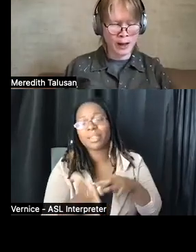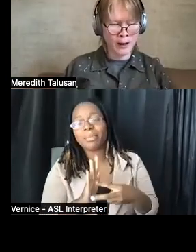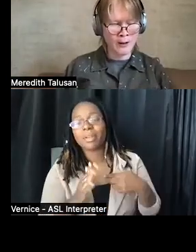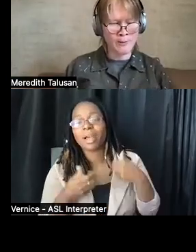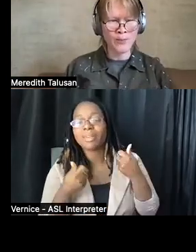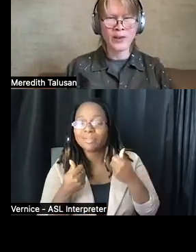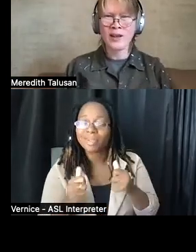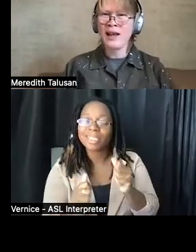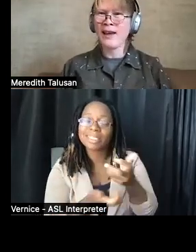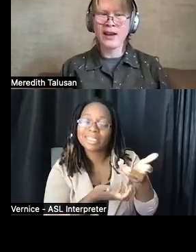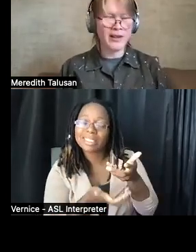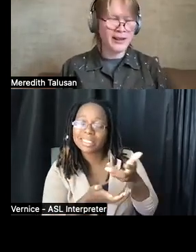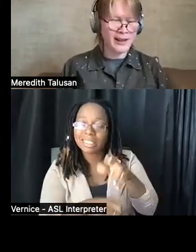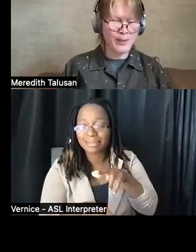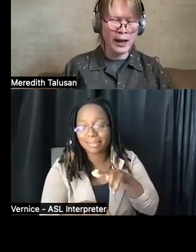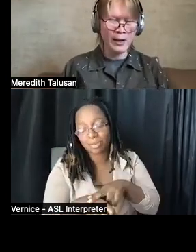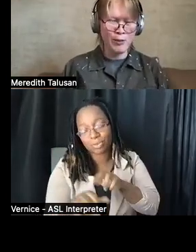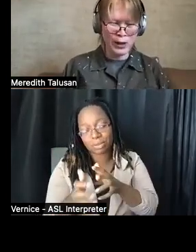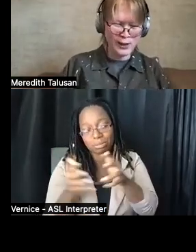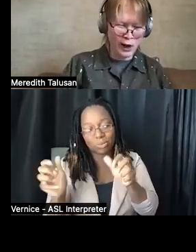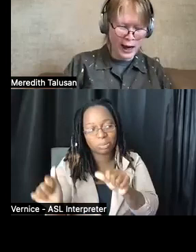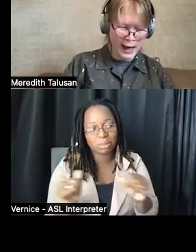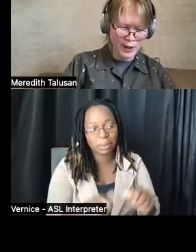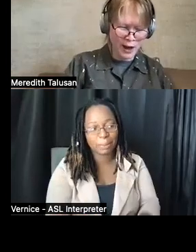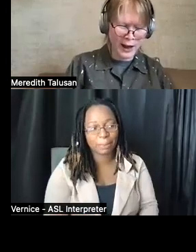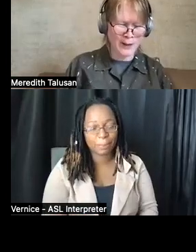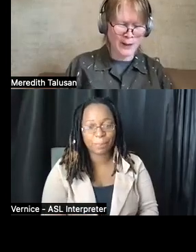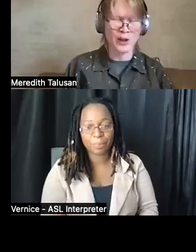as possible. And then this is